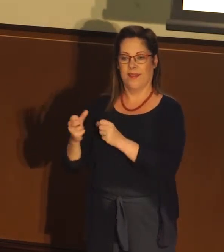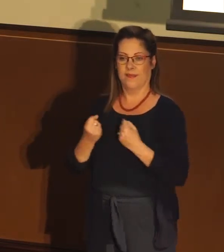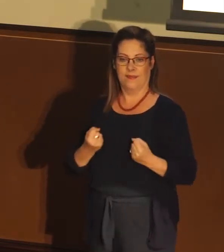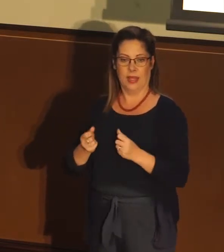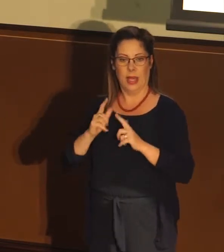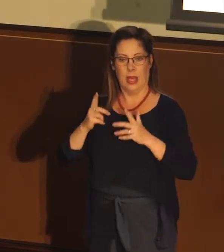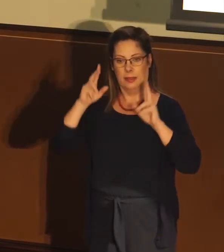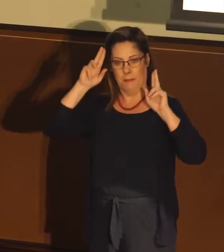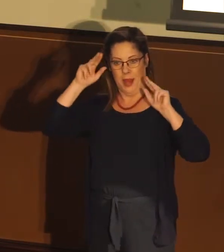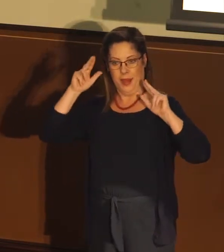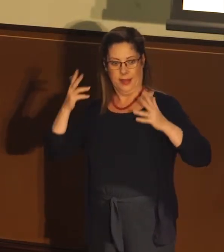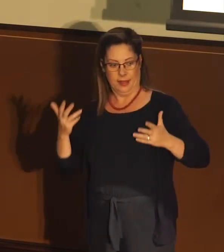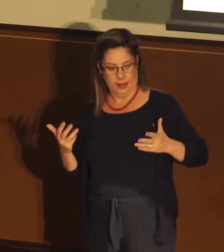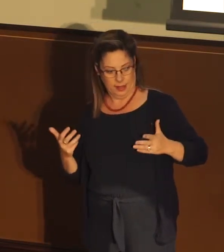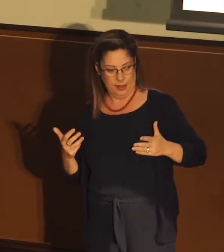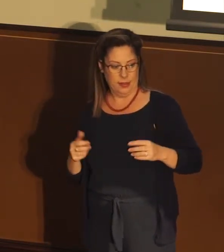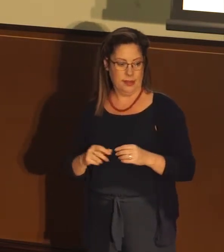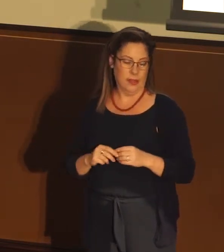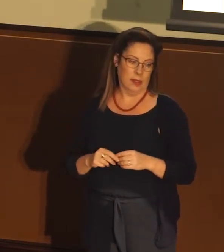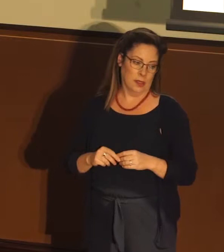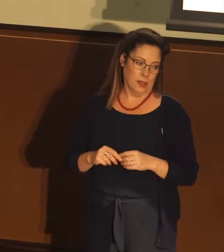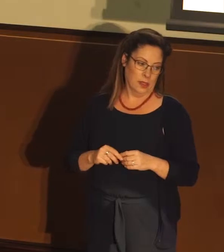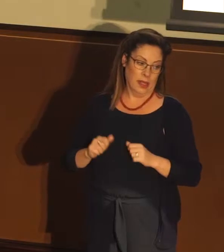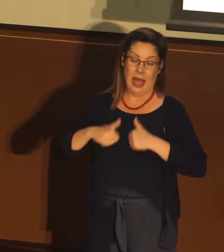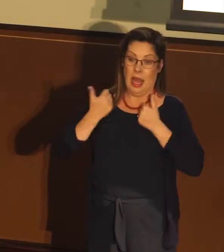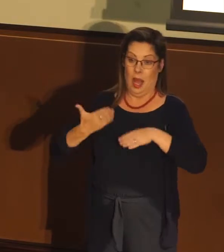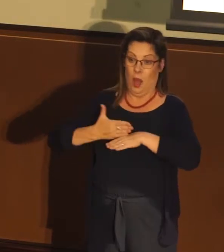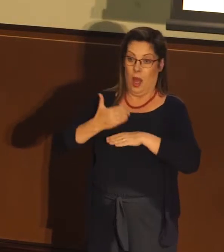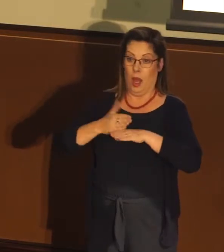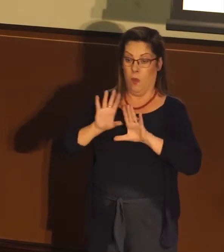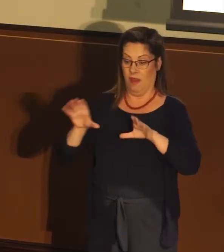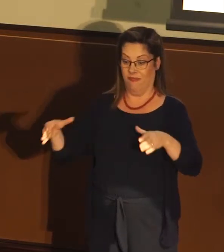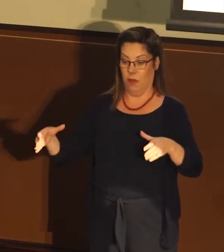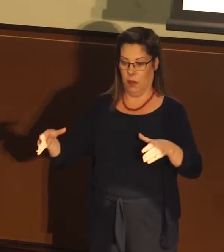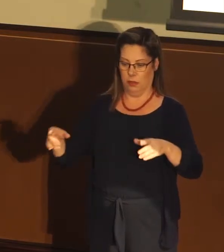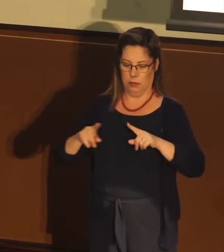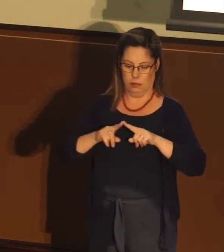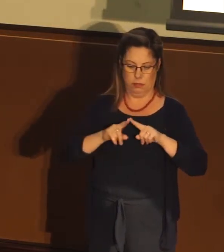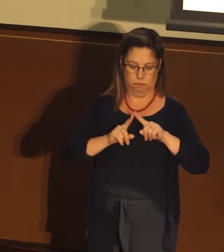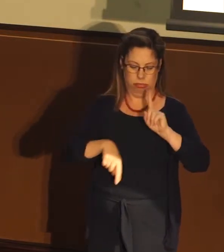and our workforce is made up of all ages naturally.